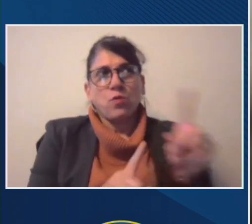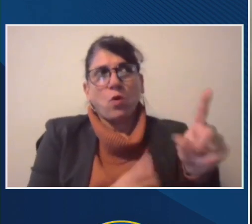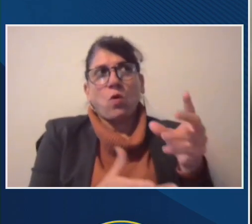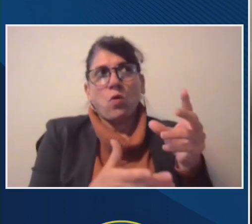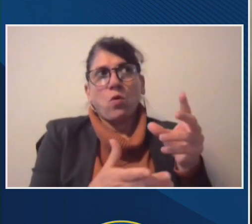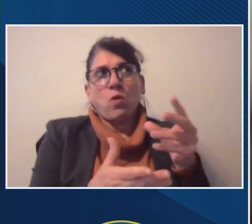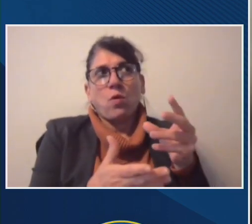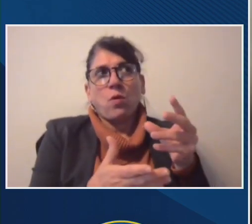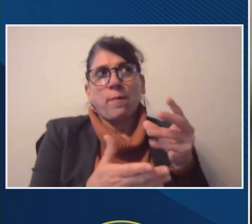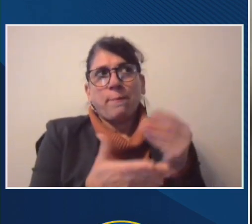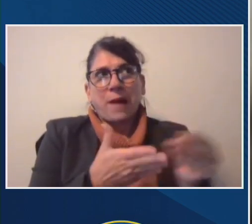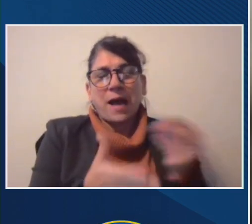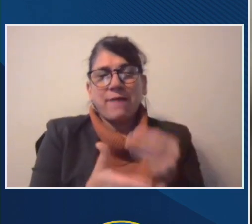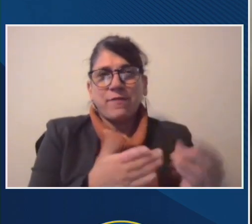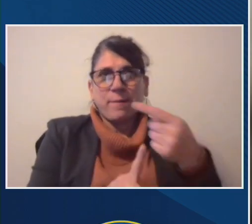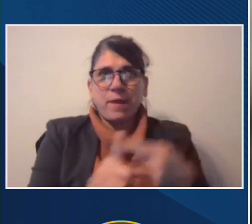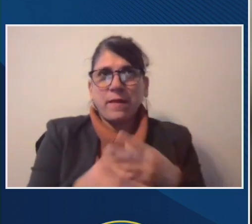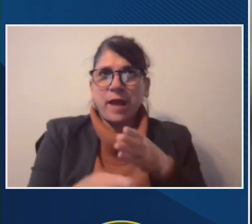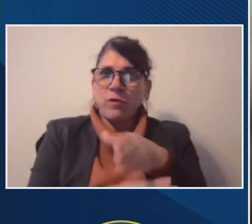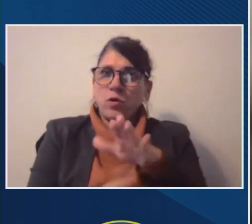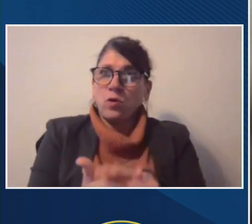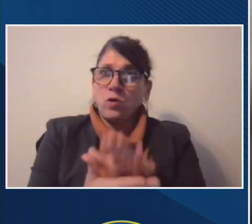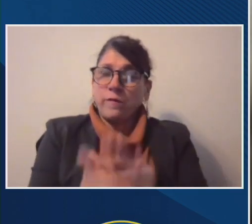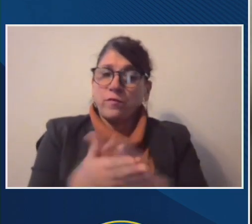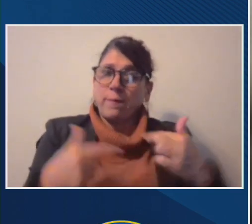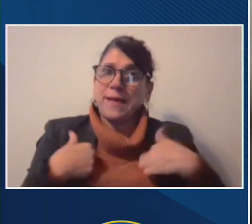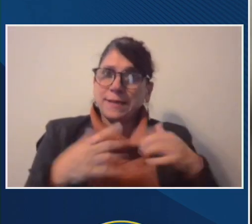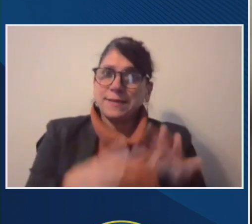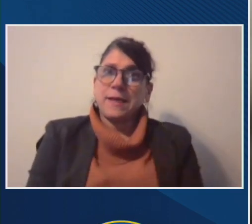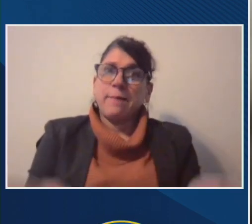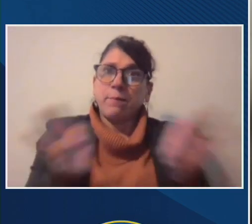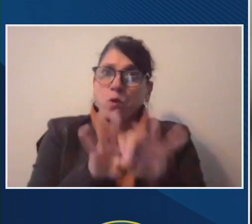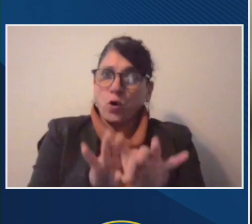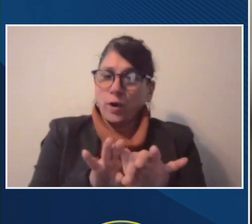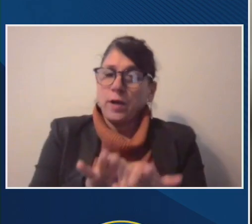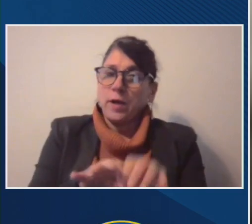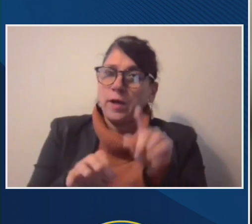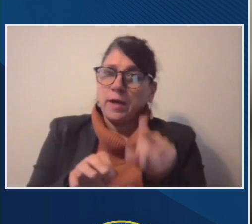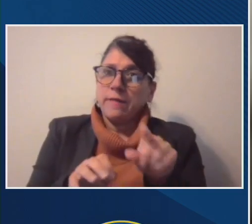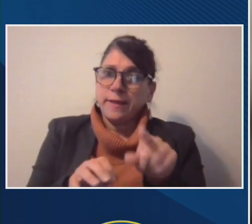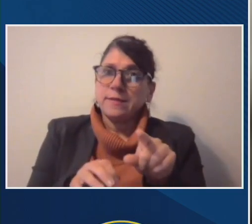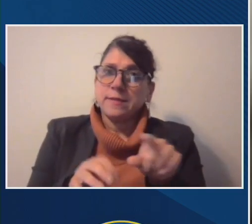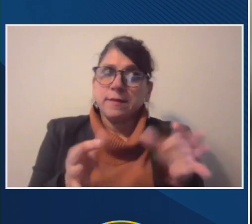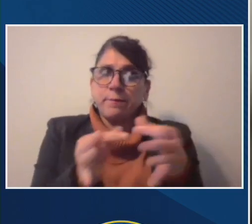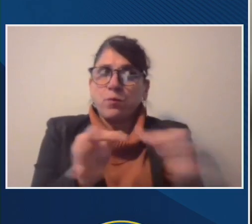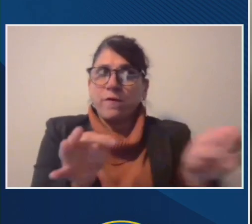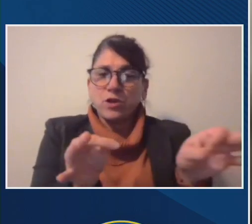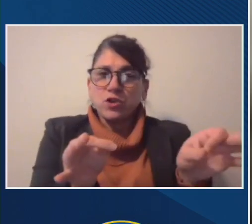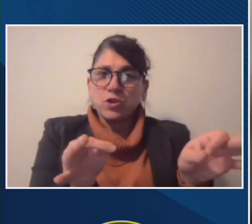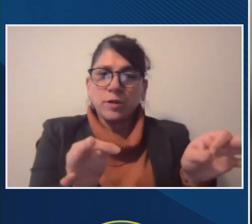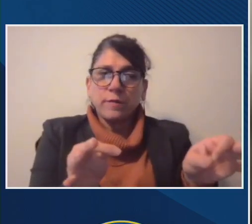school. So I think to me it's important, you know, this provision in the sense of it's returning students money so they can